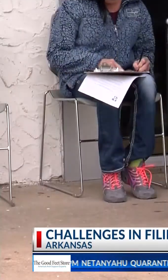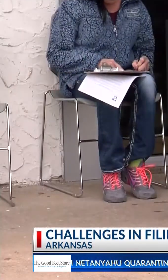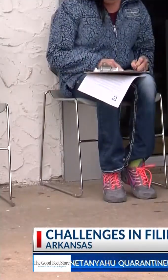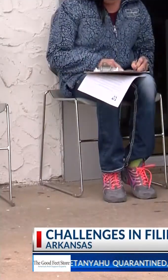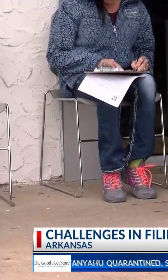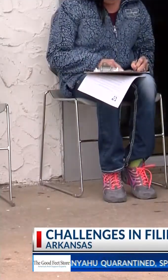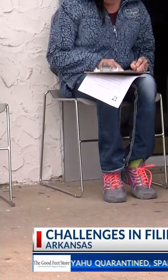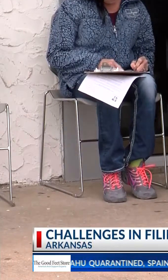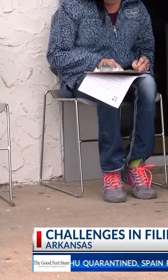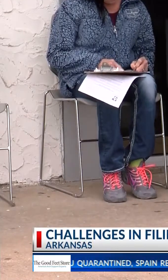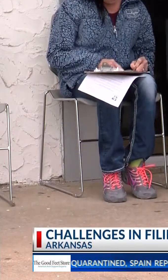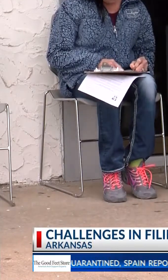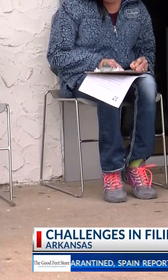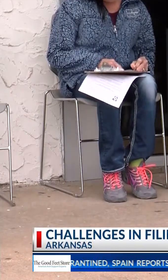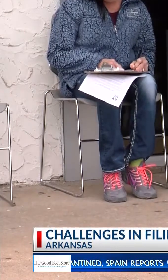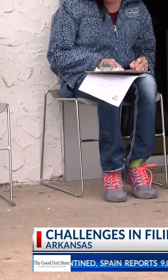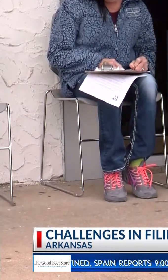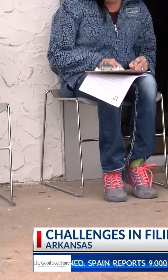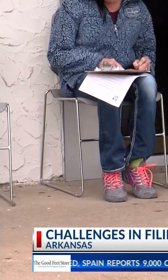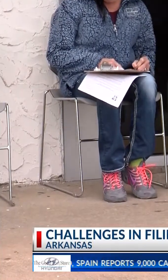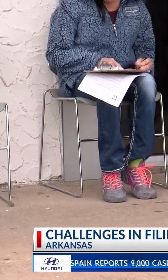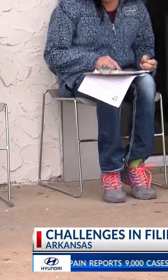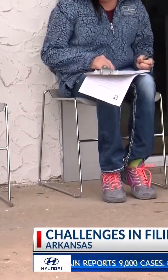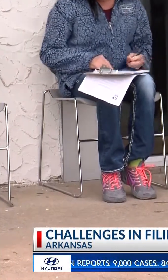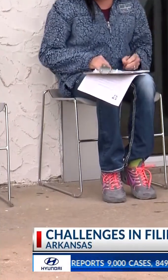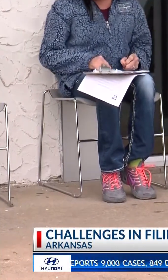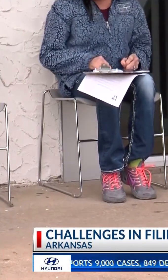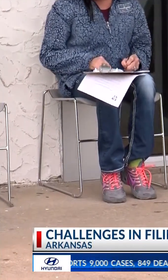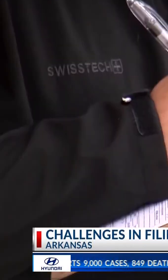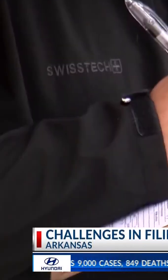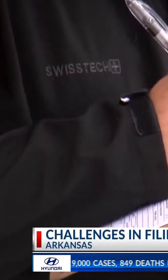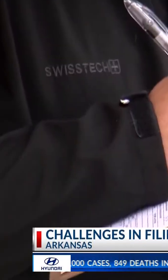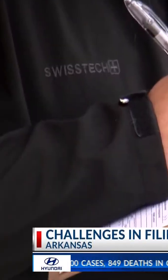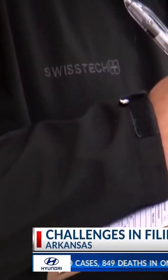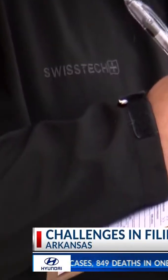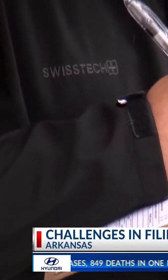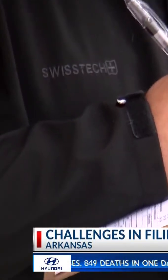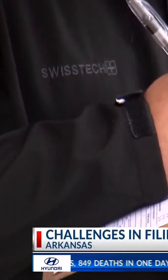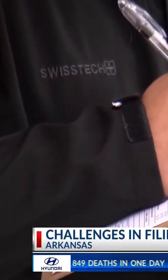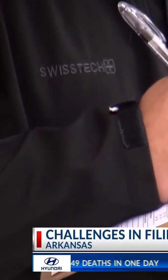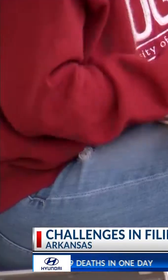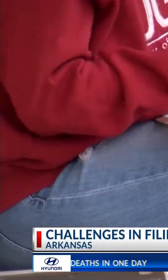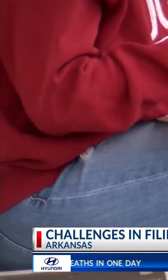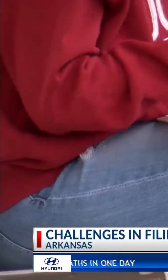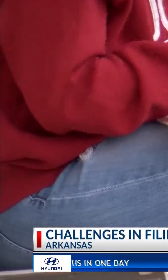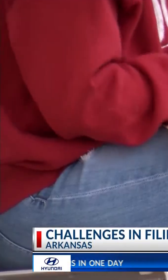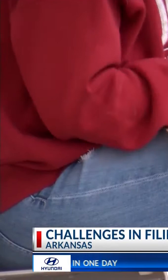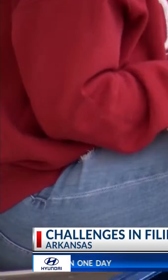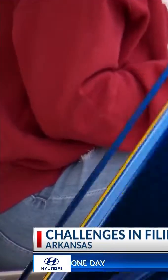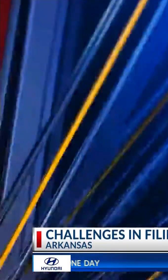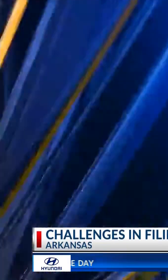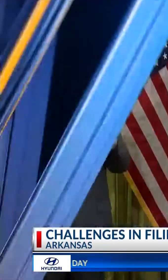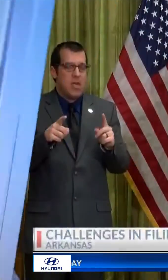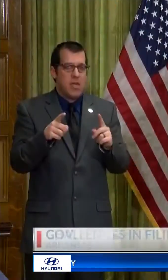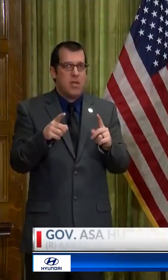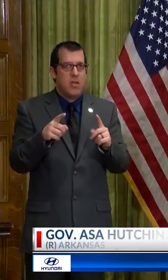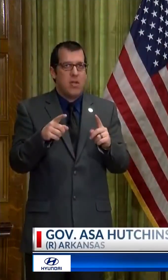UP AT LOCAL UNEMPLOYMENT OFFICES. GOVERNOR ASA HUTCHINSON ADDRESSED THESE CONCERNS IN HIS DAILY PRESS BRIEFING TODAY ###